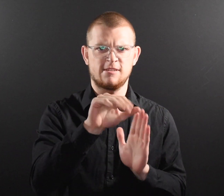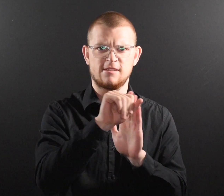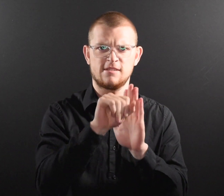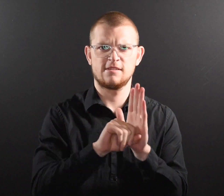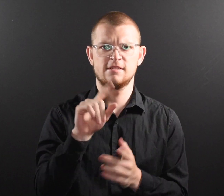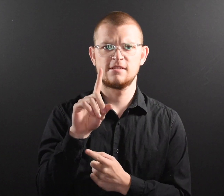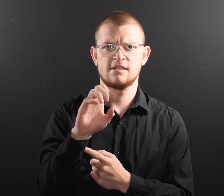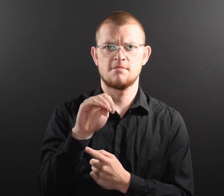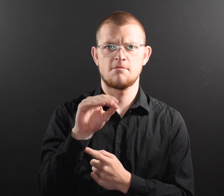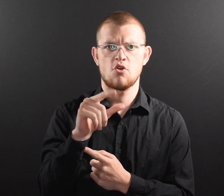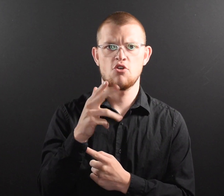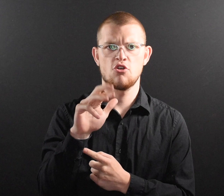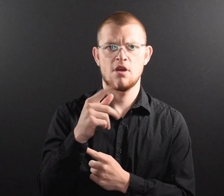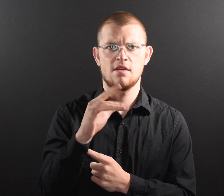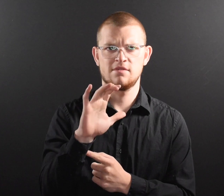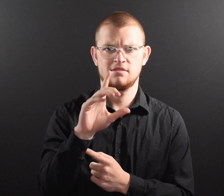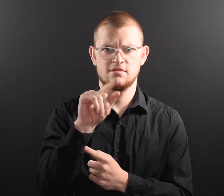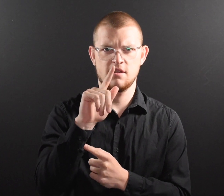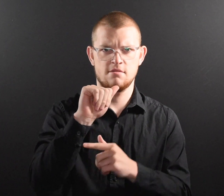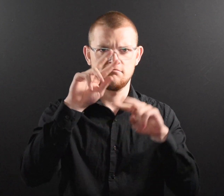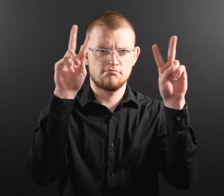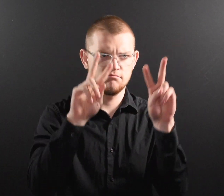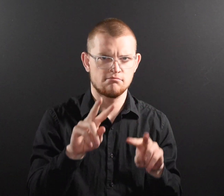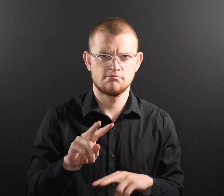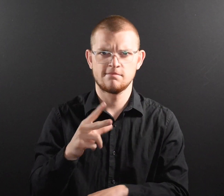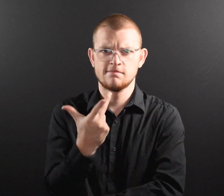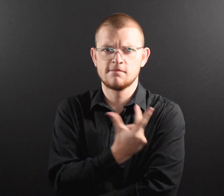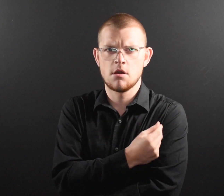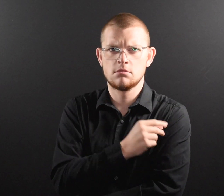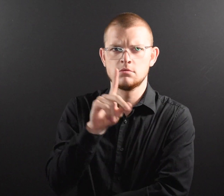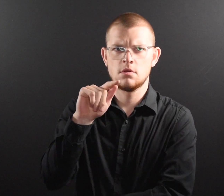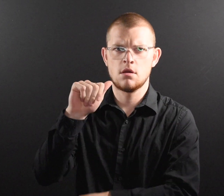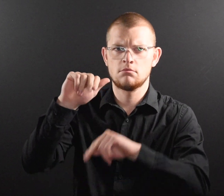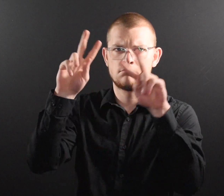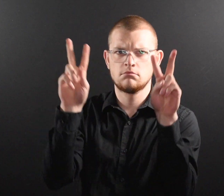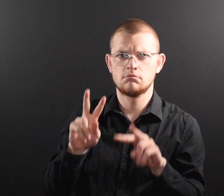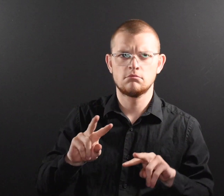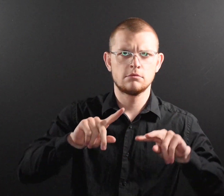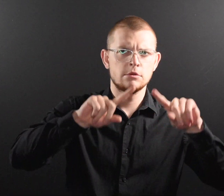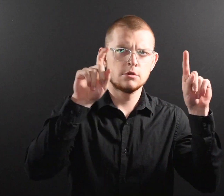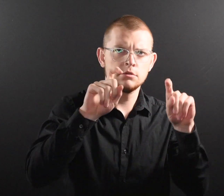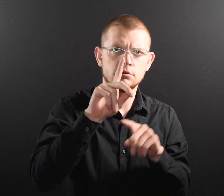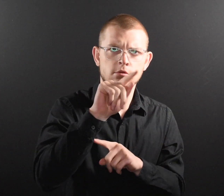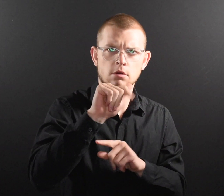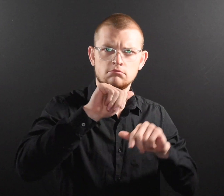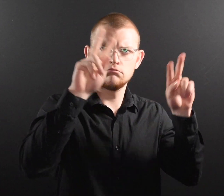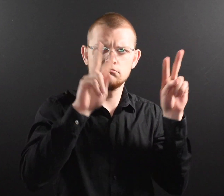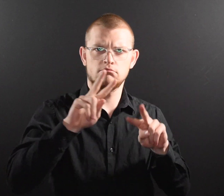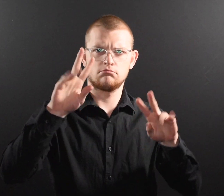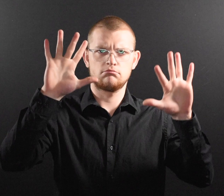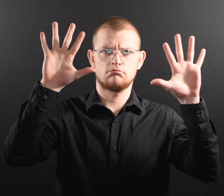vaccination data, and testing data; as well as input from trusted community partners,